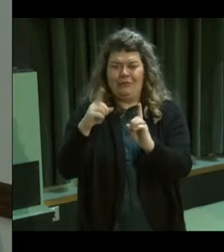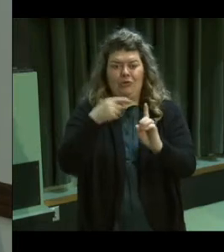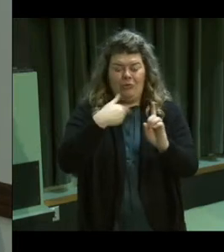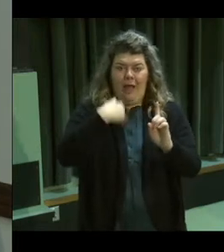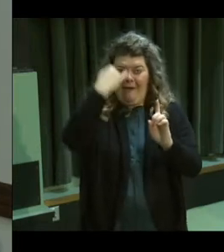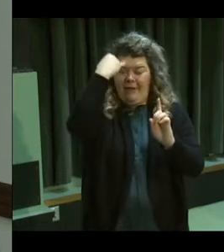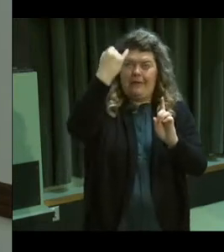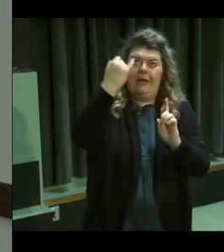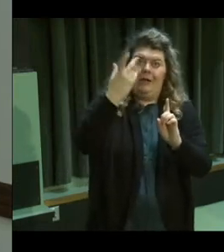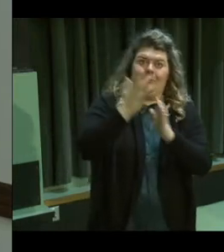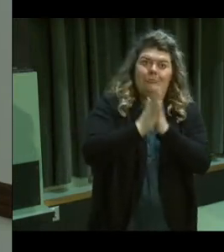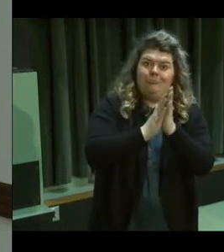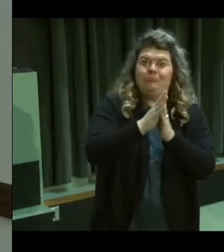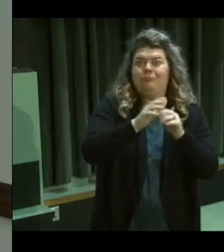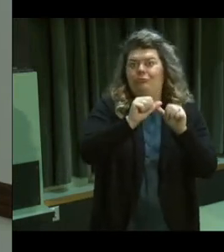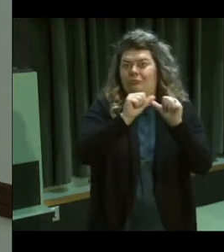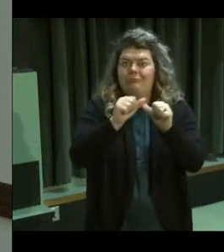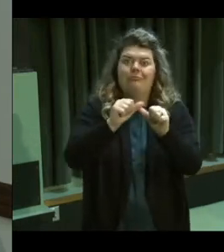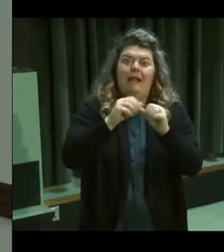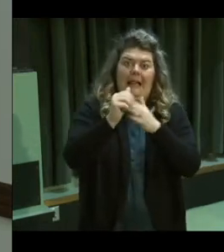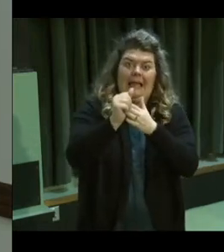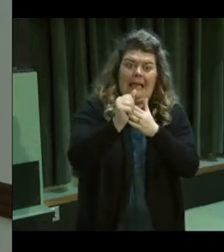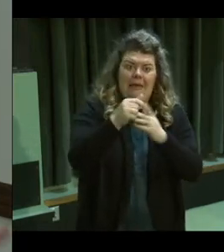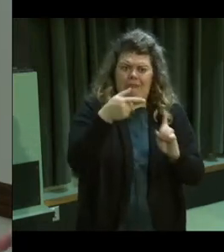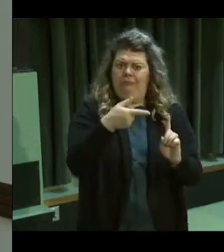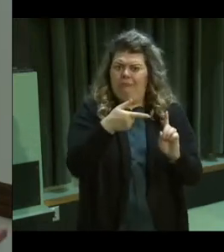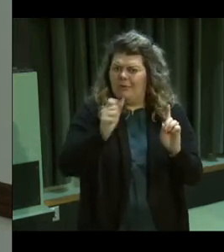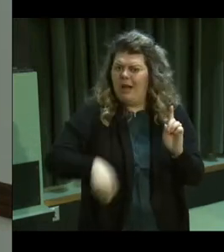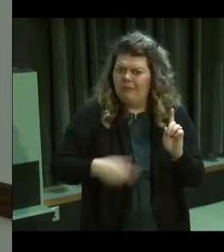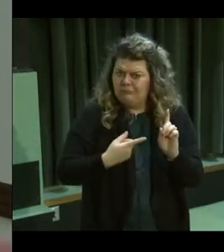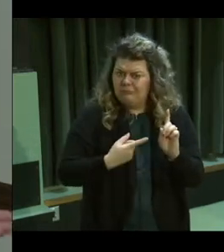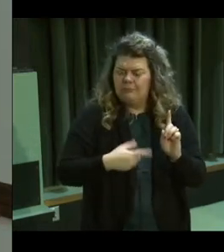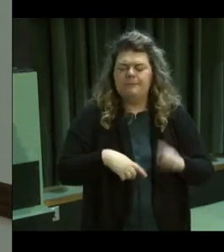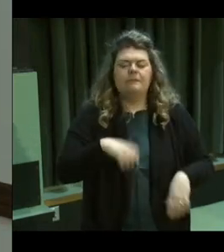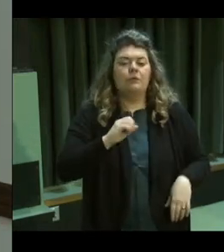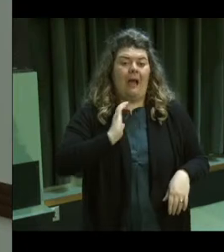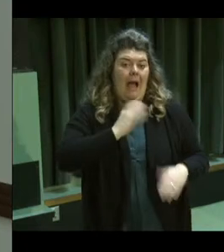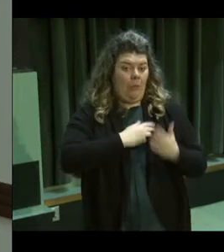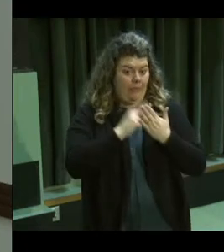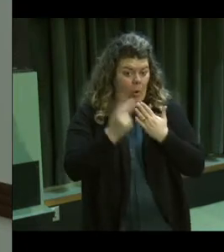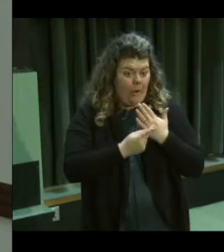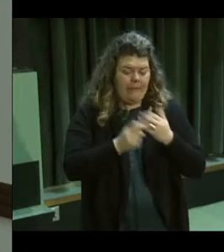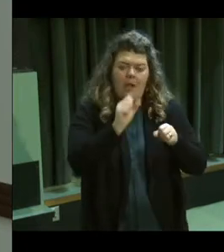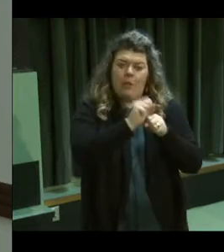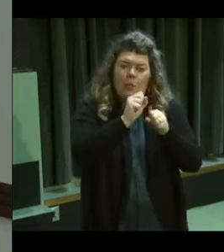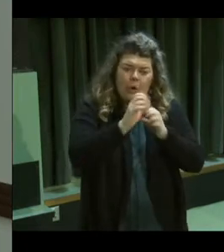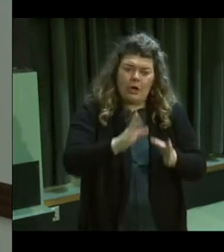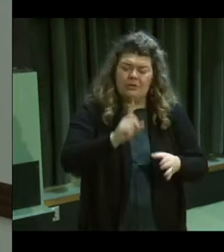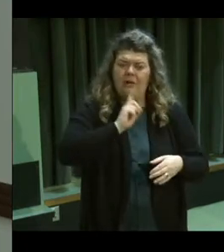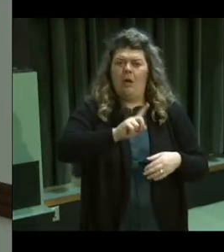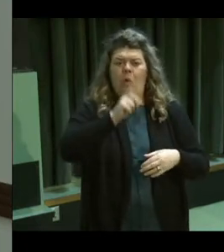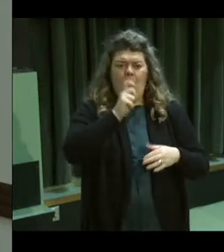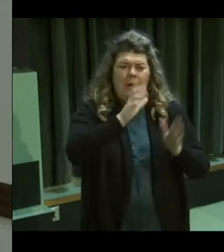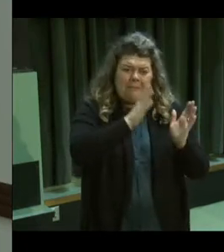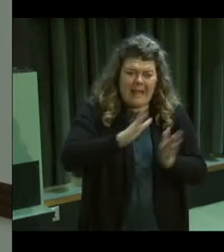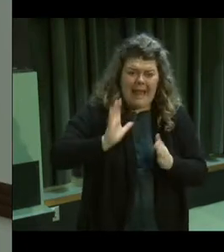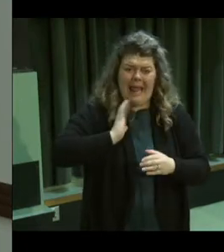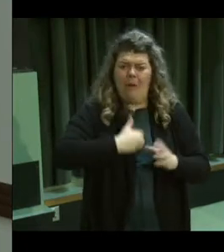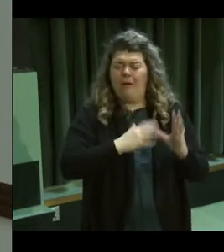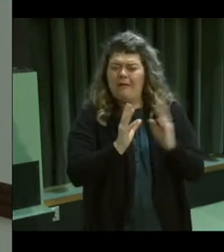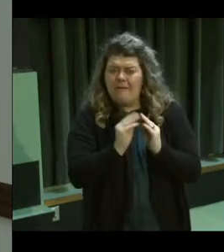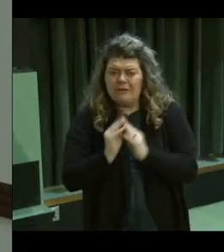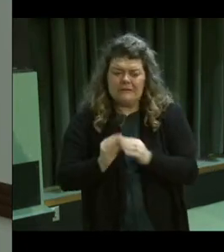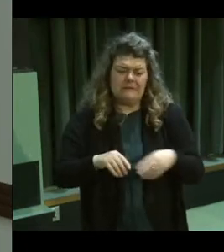the foresight to lead, so, so we